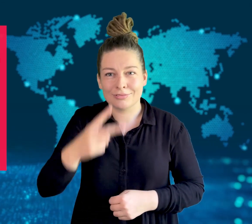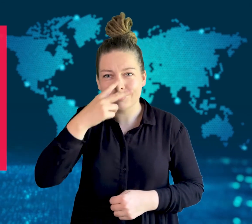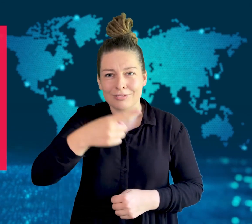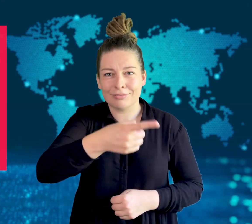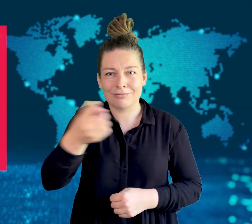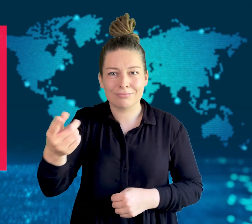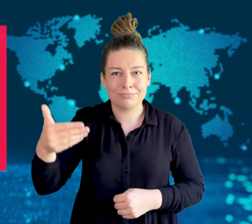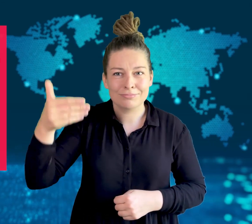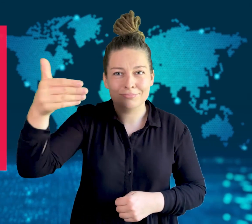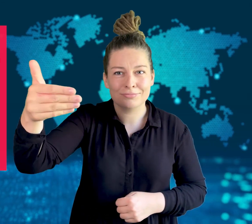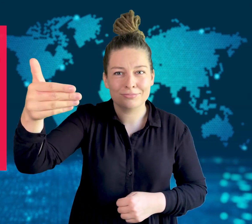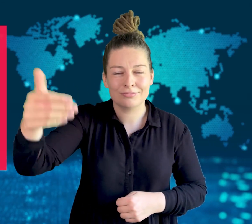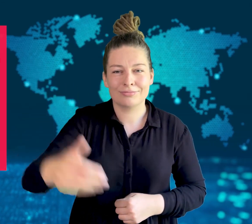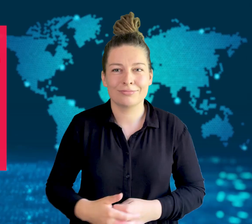See you next time!